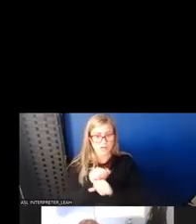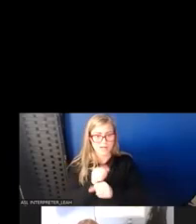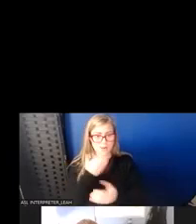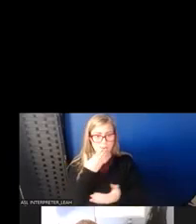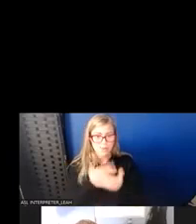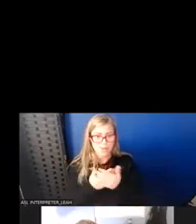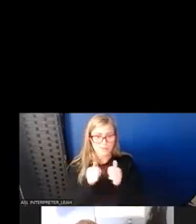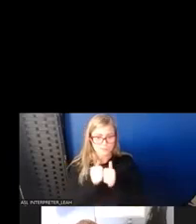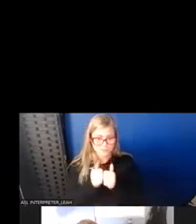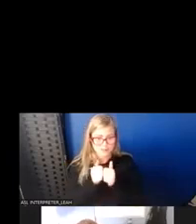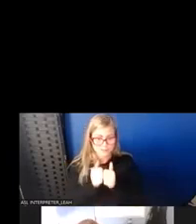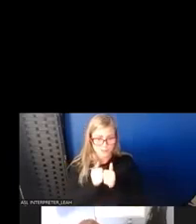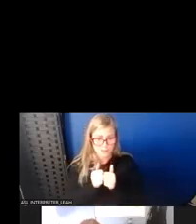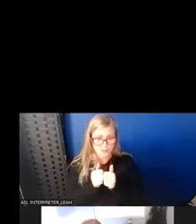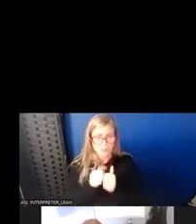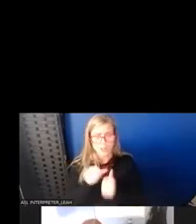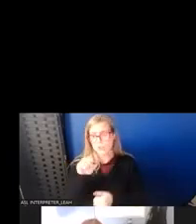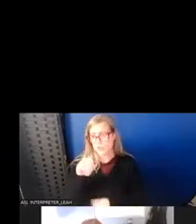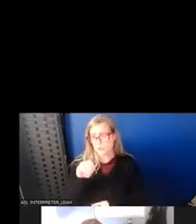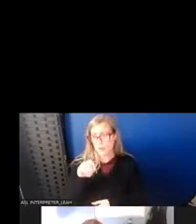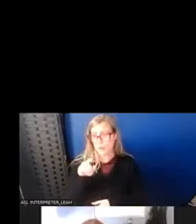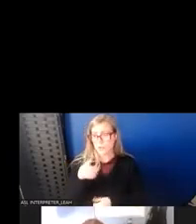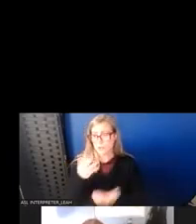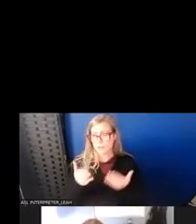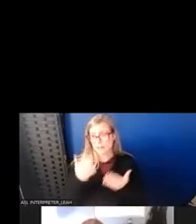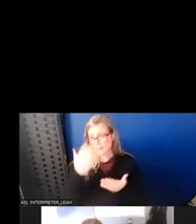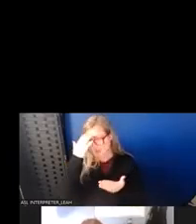So as you may know, if you have different feelings, beliefs, and